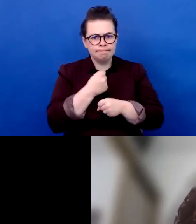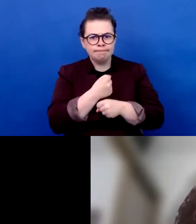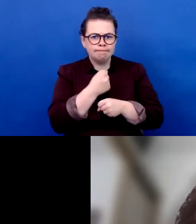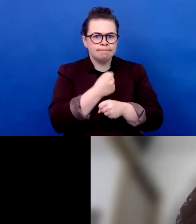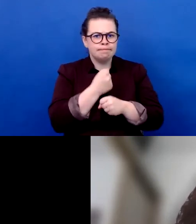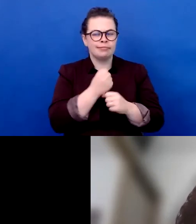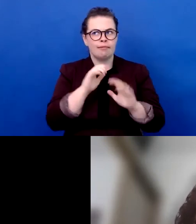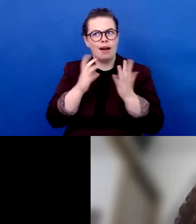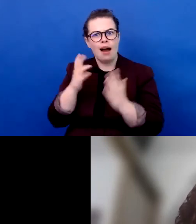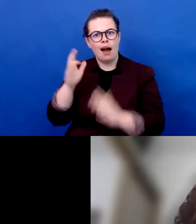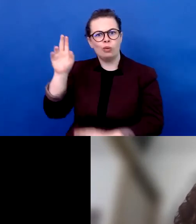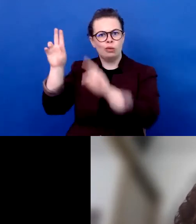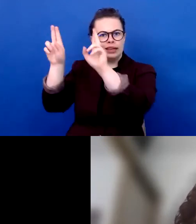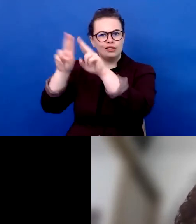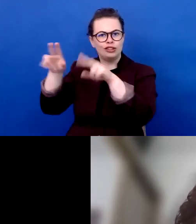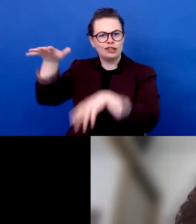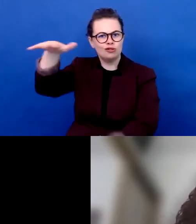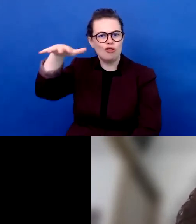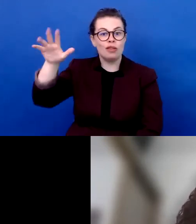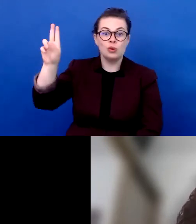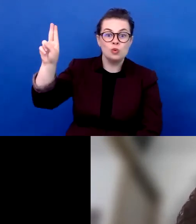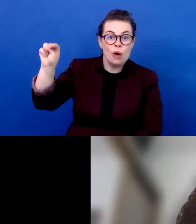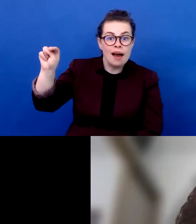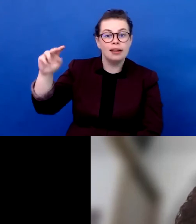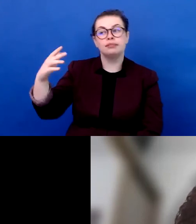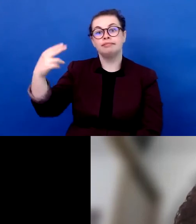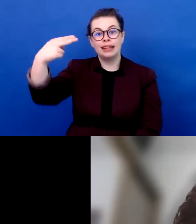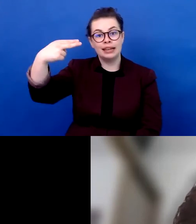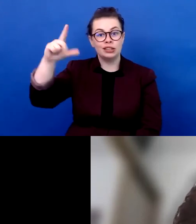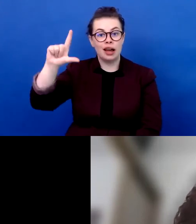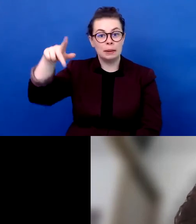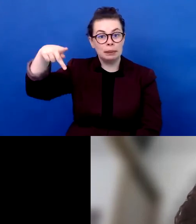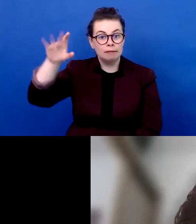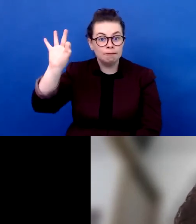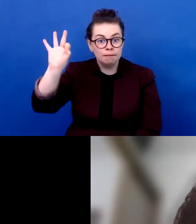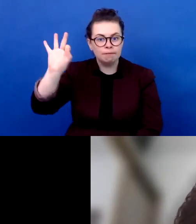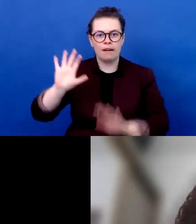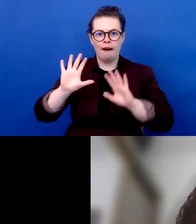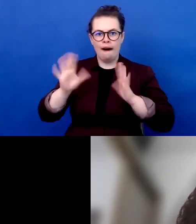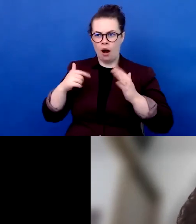the international mechanism that we have as uh organization of personal disabilities um